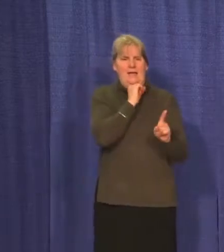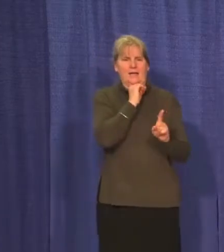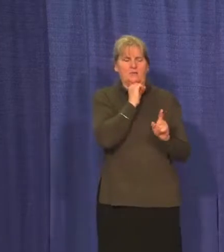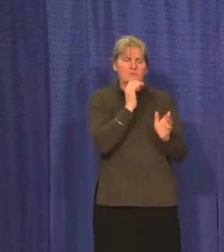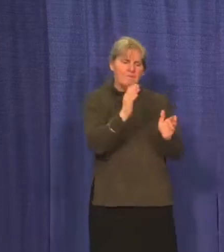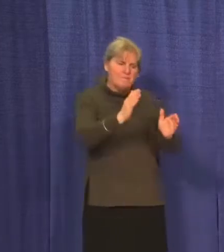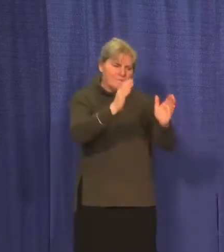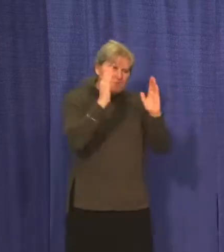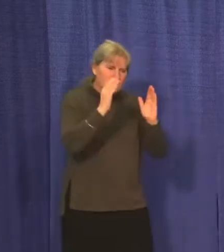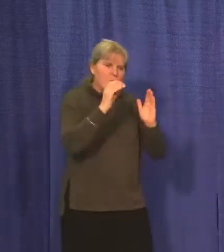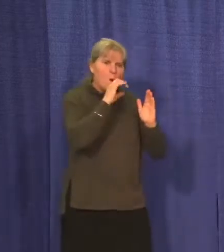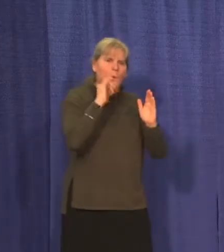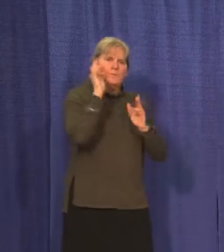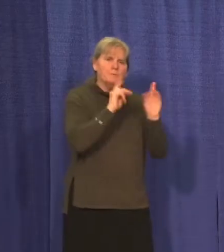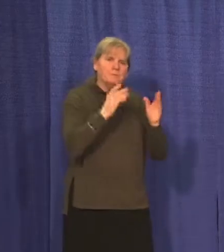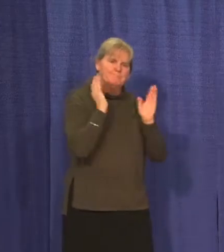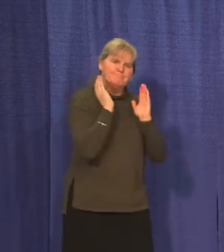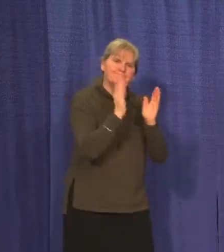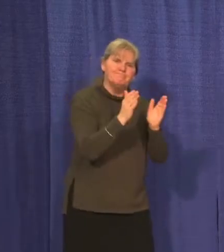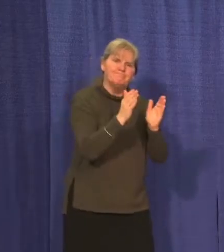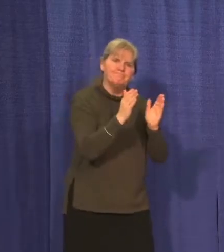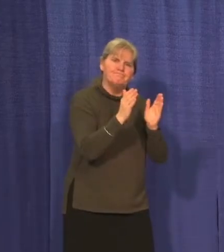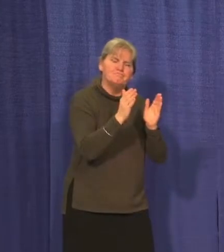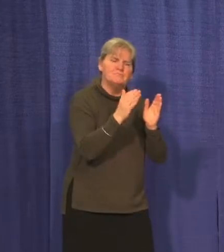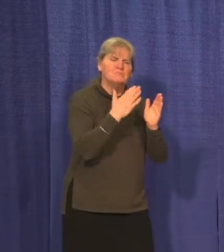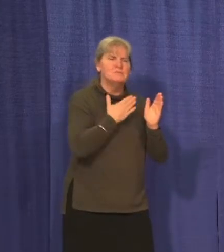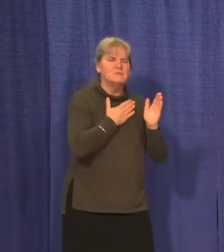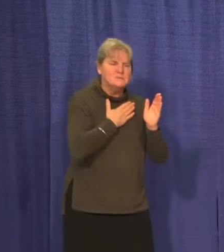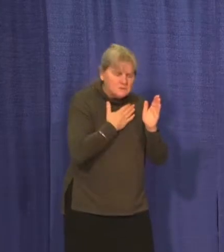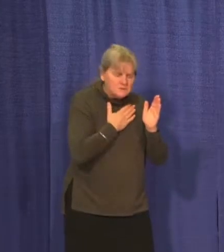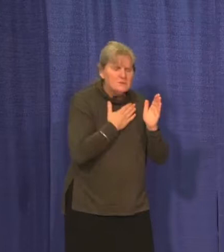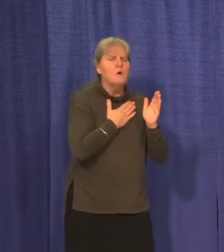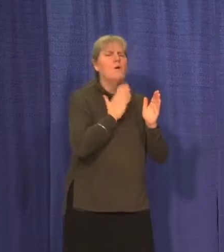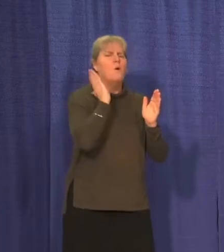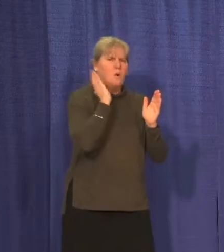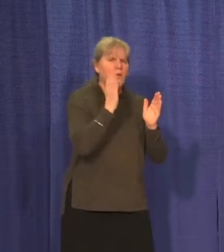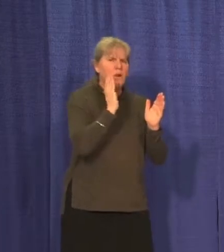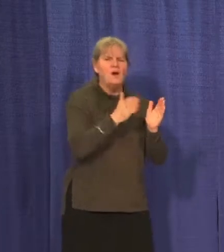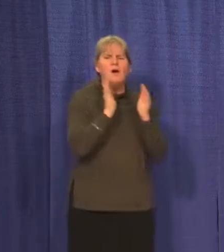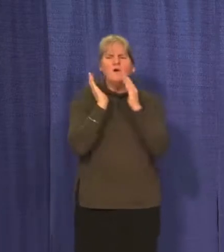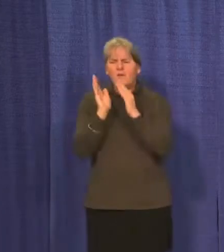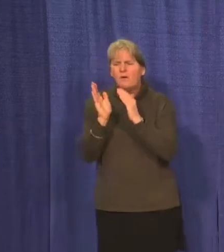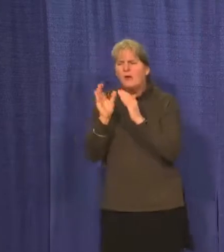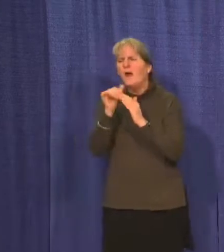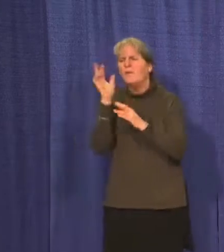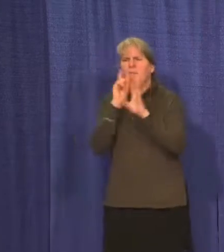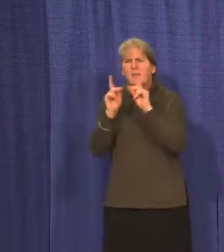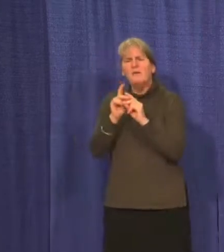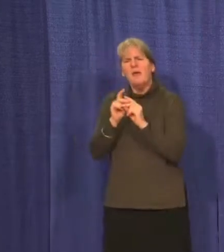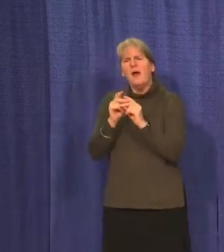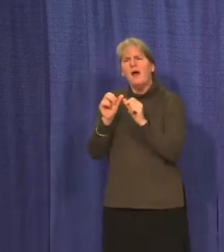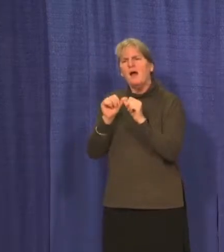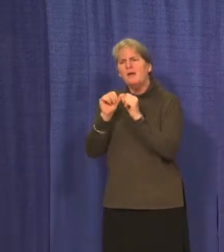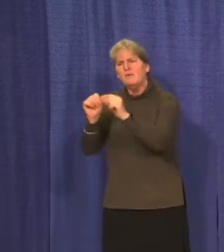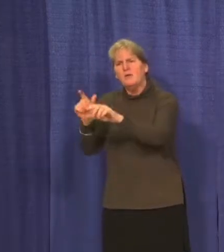taking care of our elders. I care deeply that we get to those with chronic diseases, and